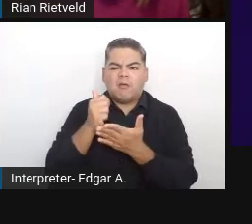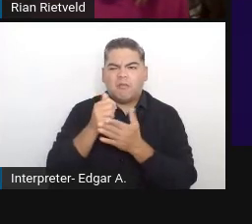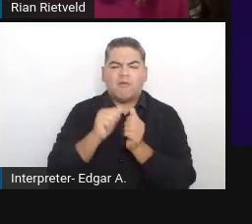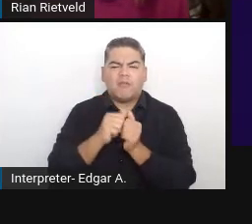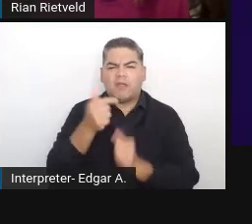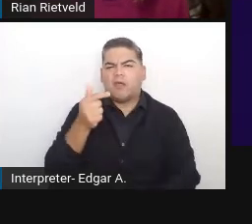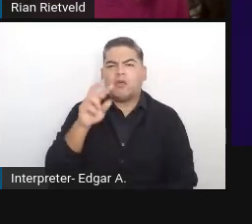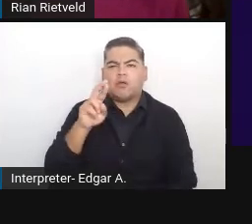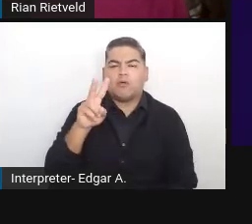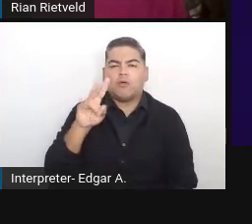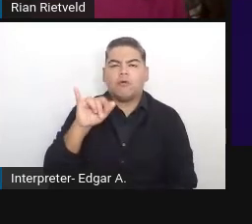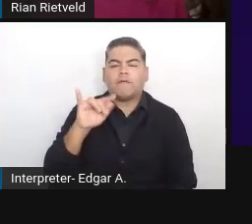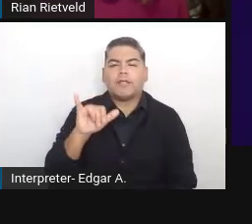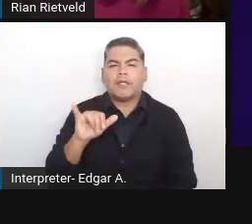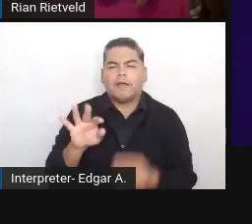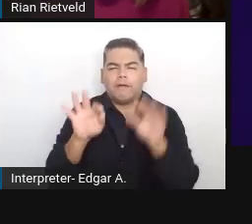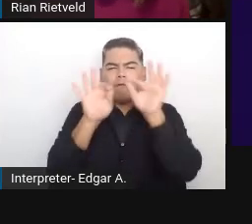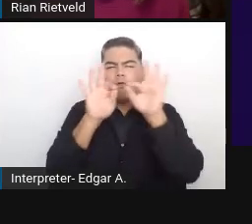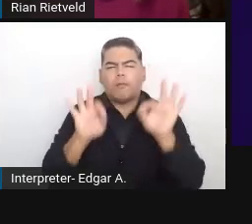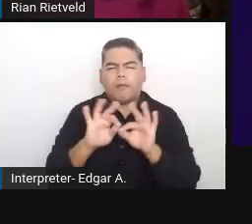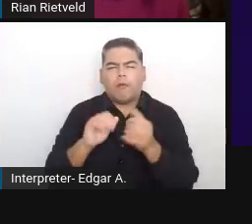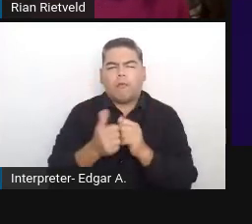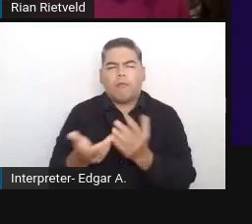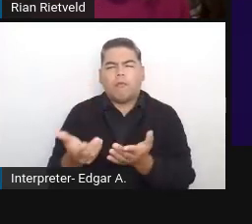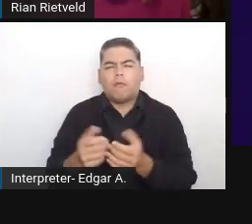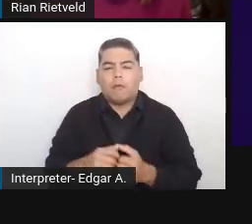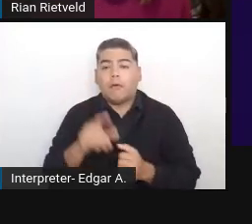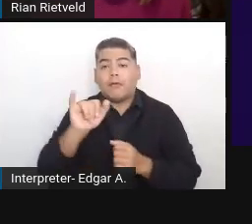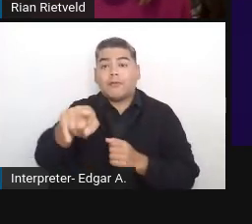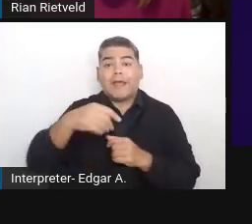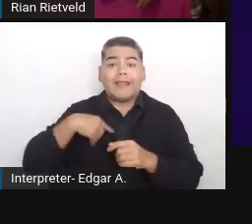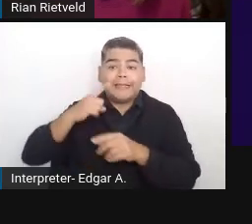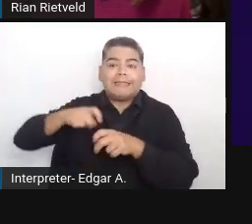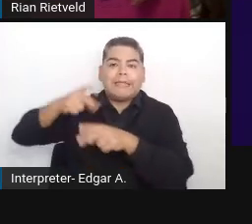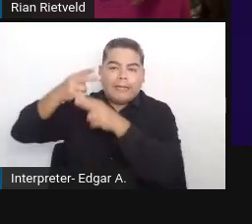and an email address that's required. That's an area described by message.